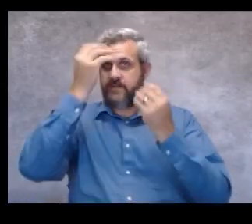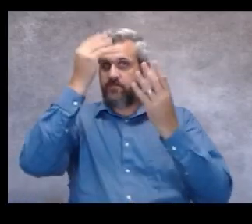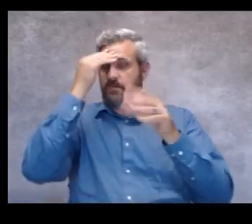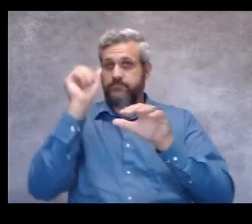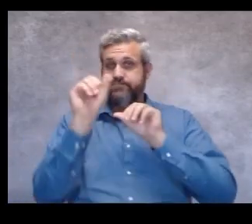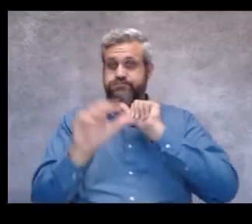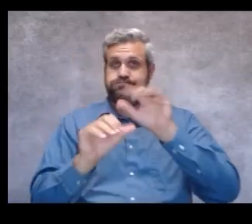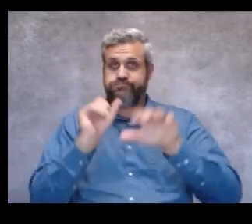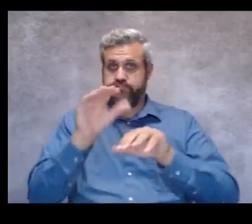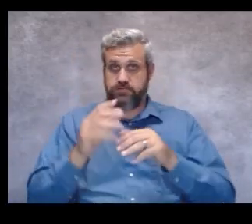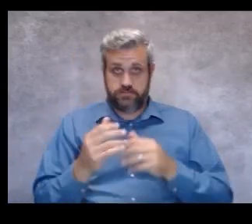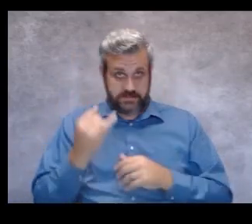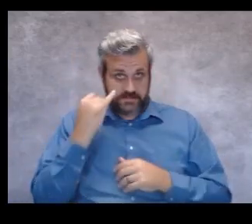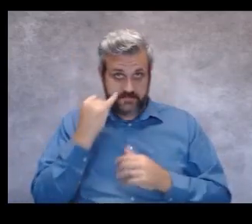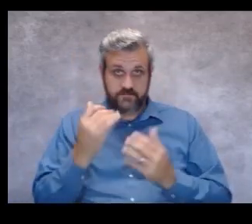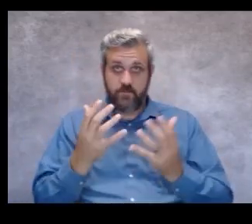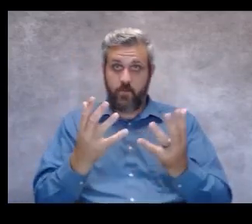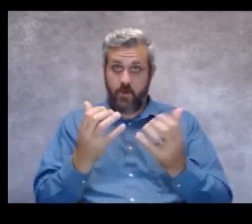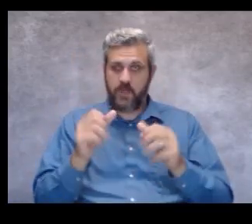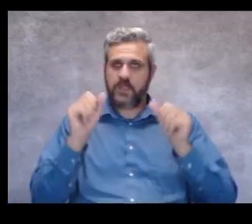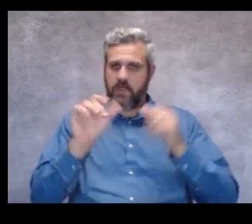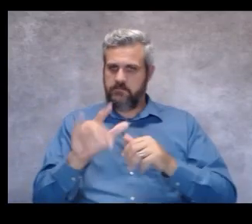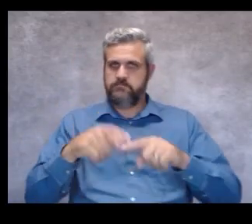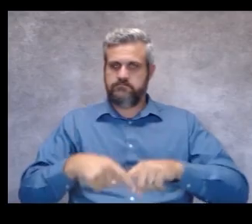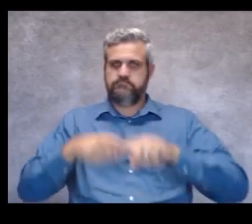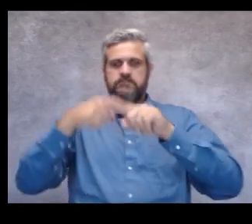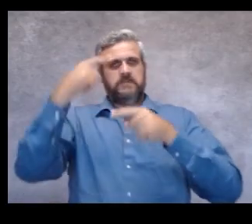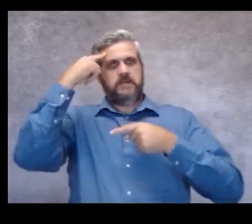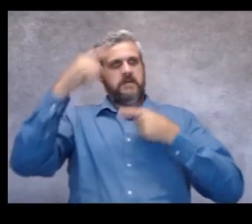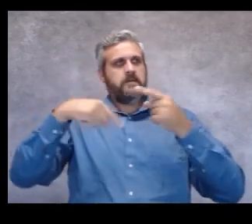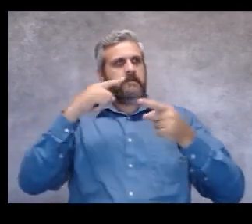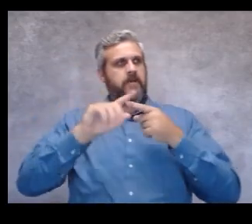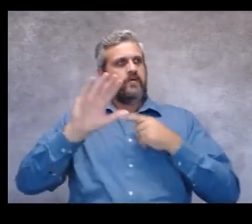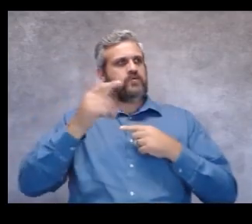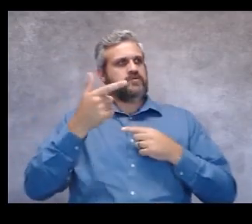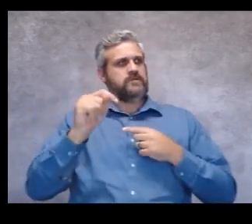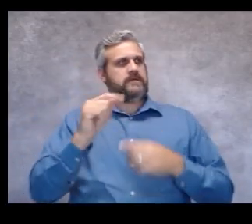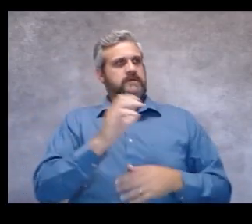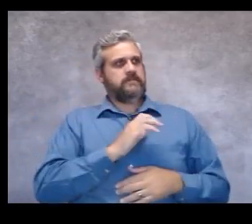take in. If you would like, press pause here to think about your GT committee